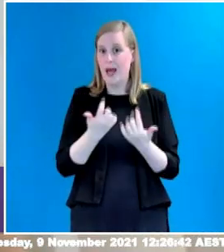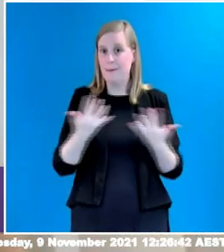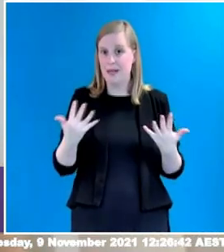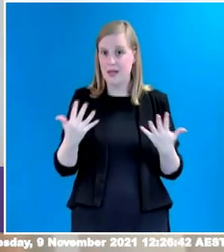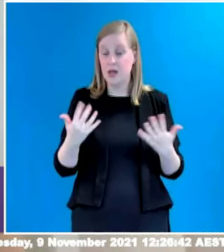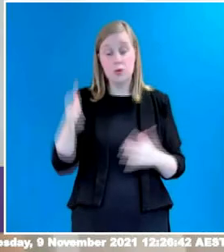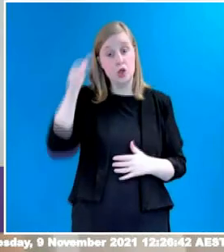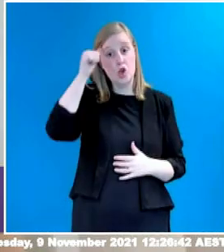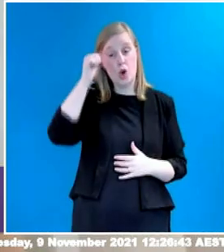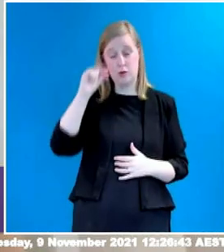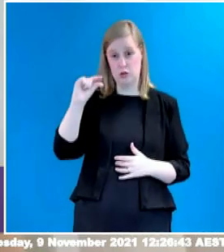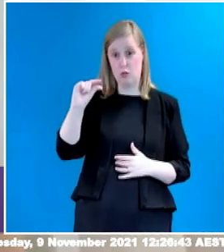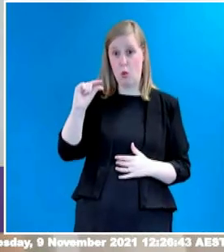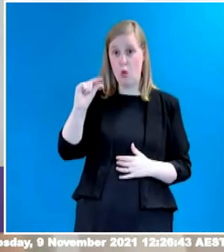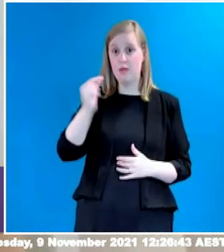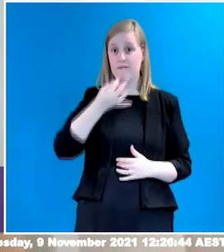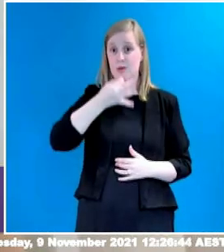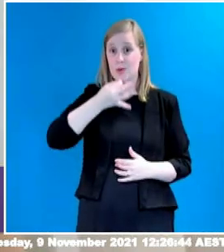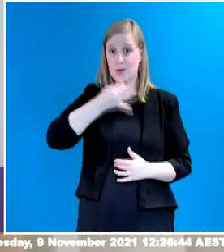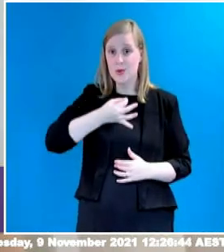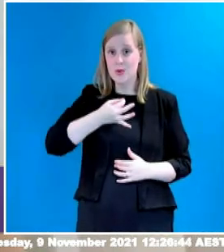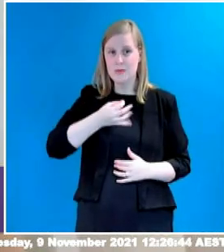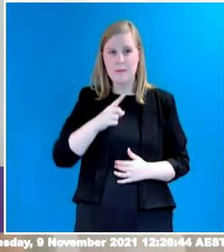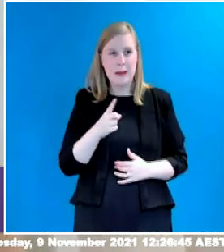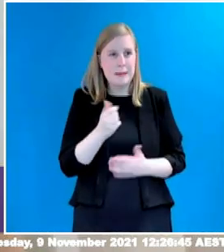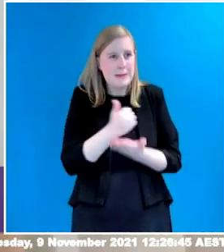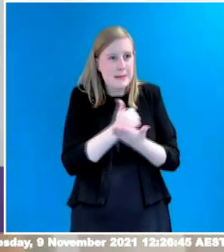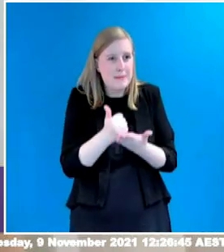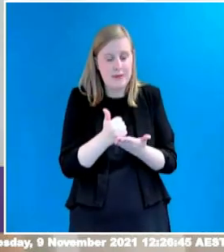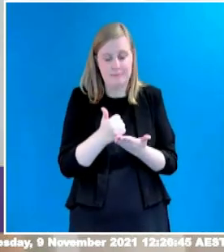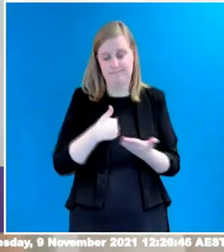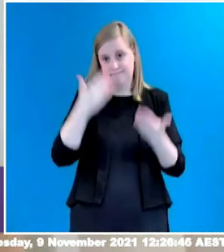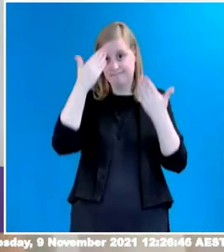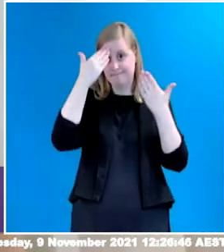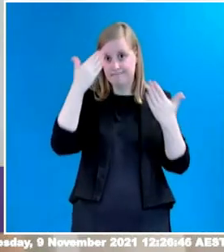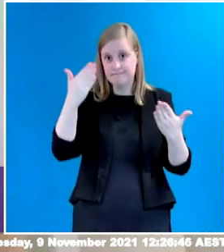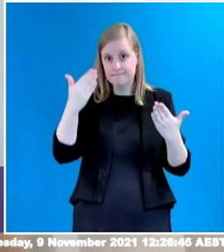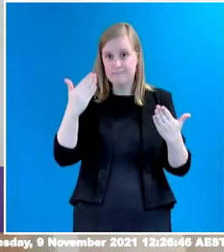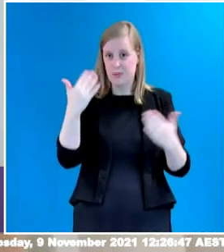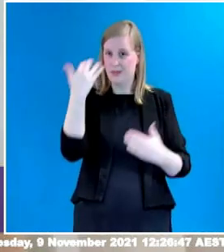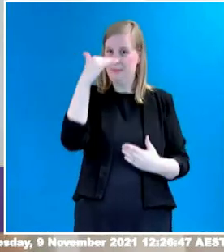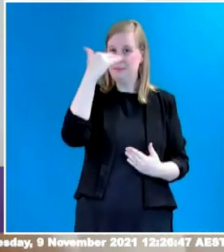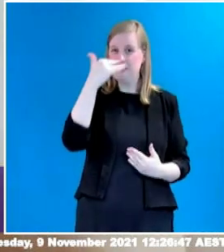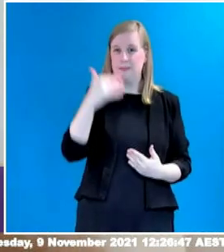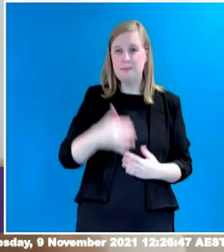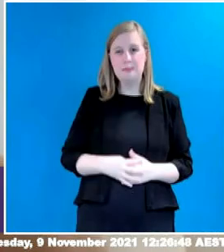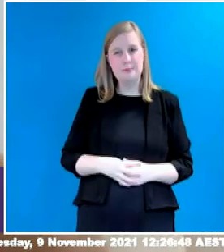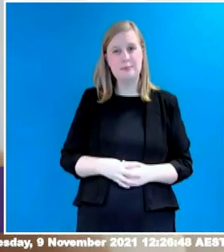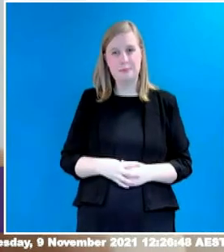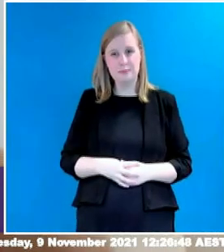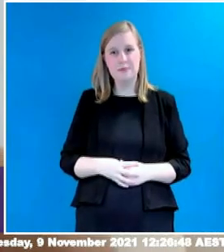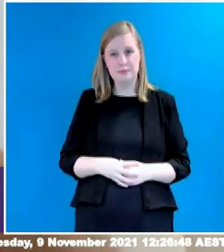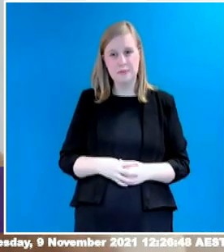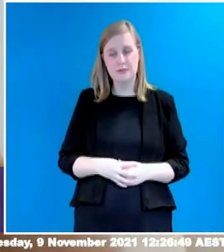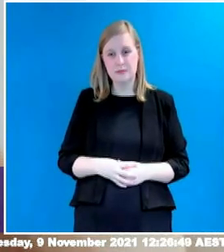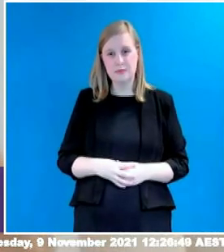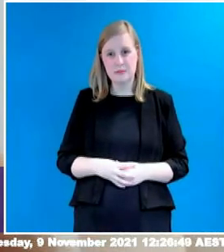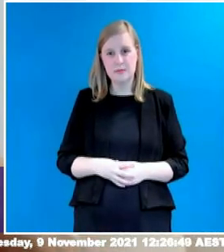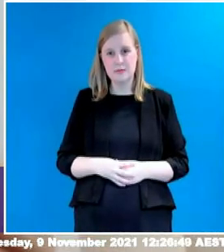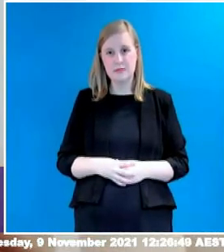It is really giving us a problem in making sure we can not only use those